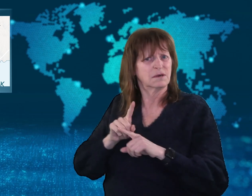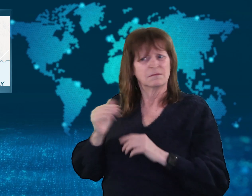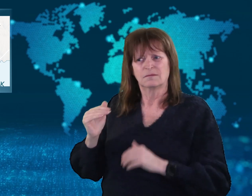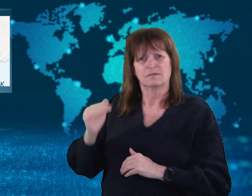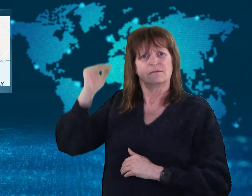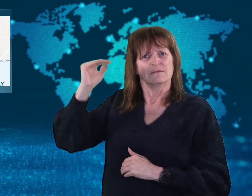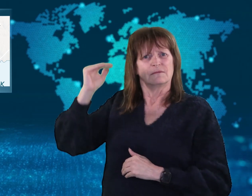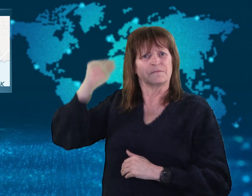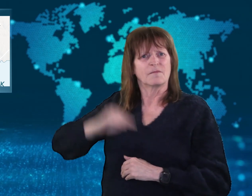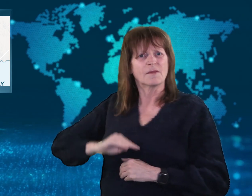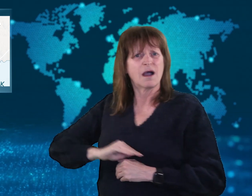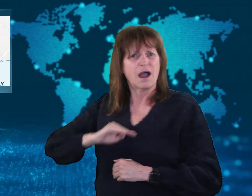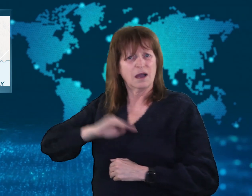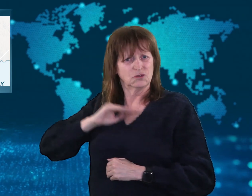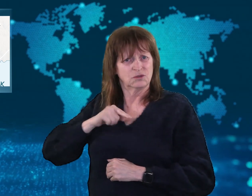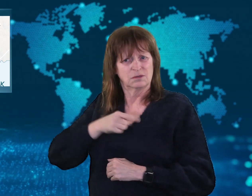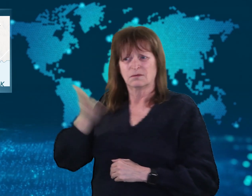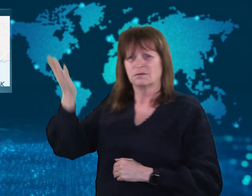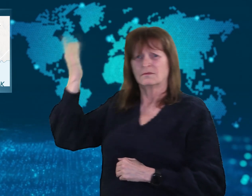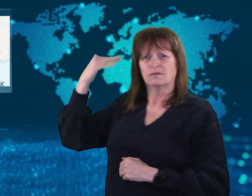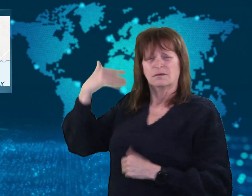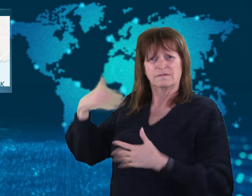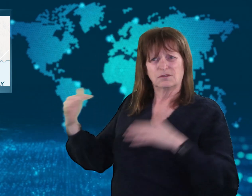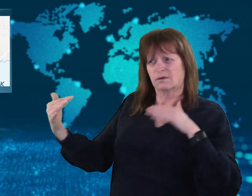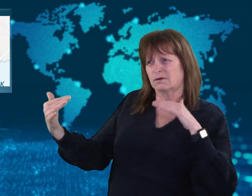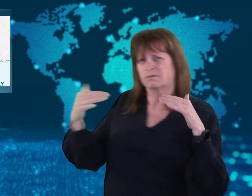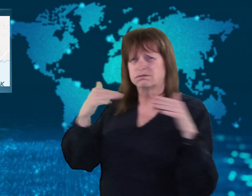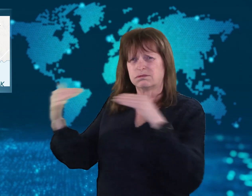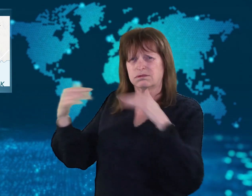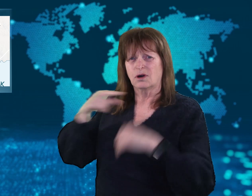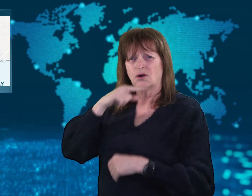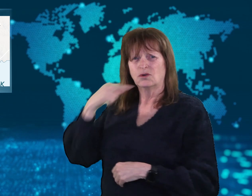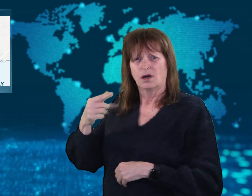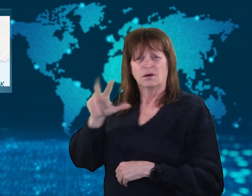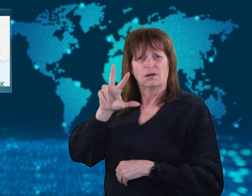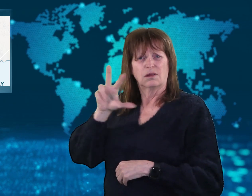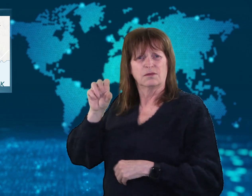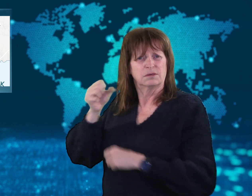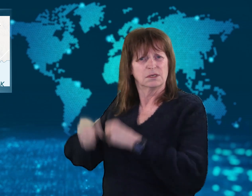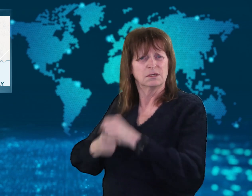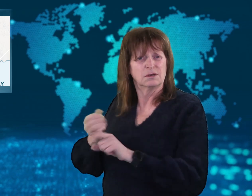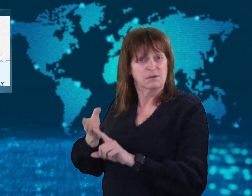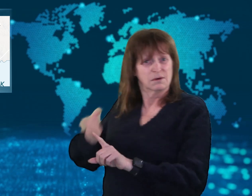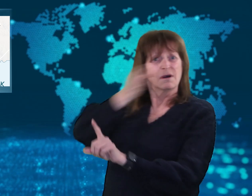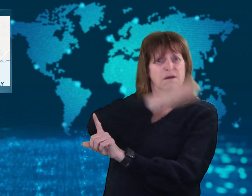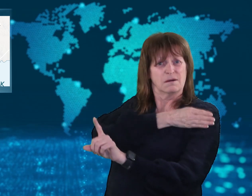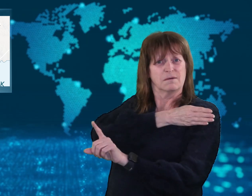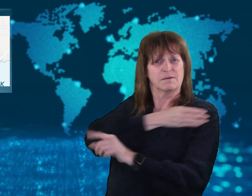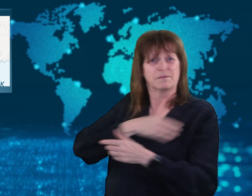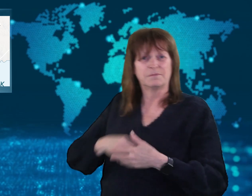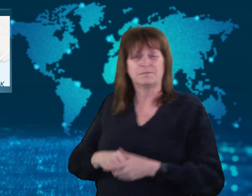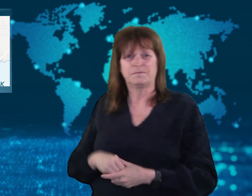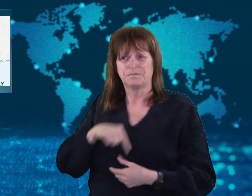Russia 30 years ago.